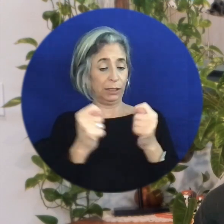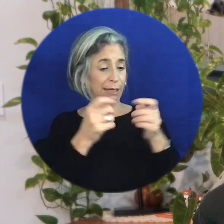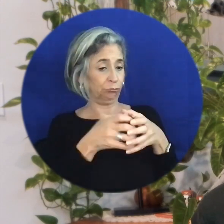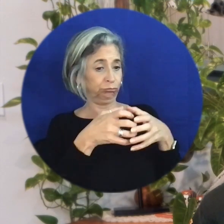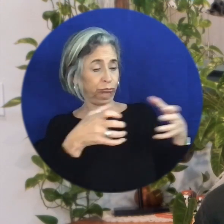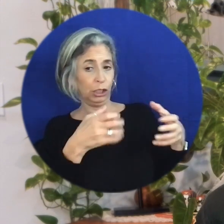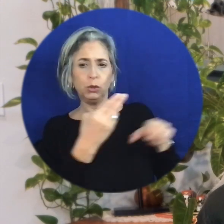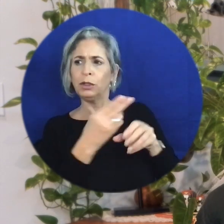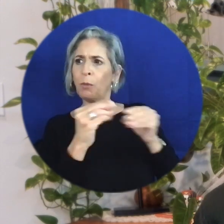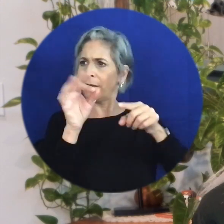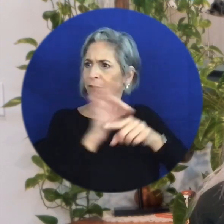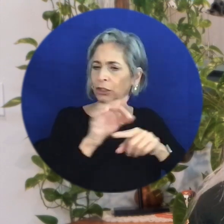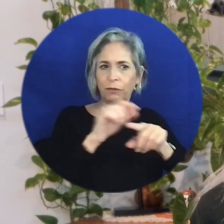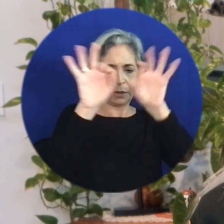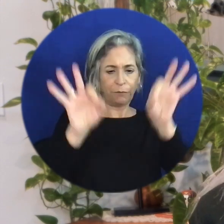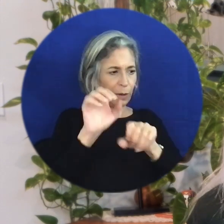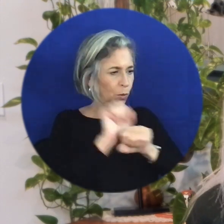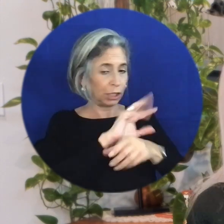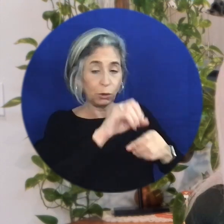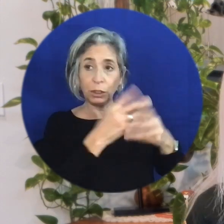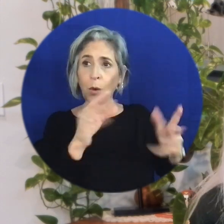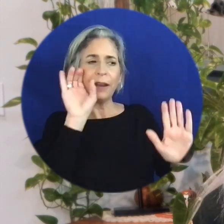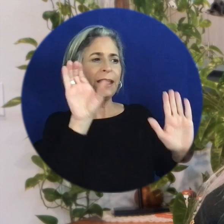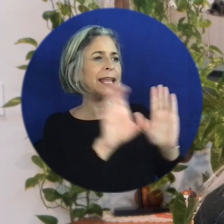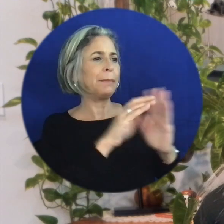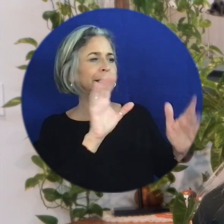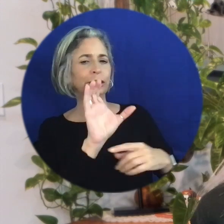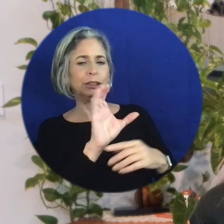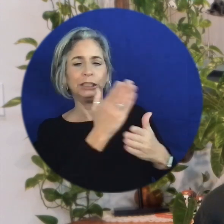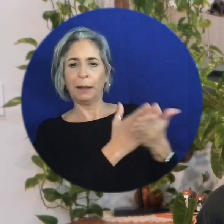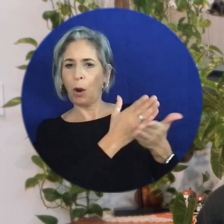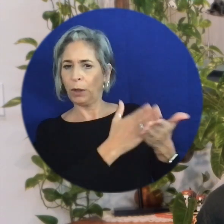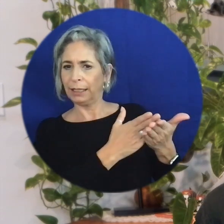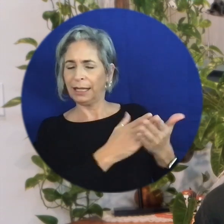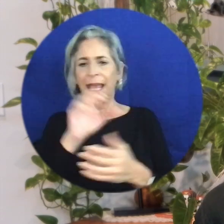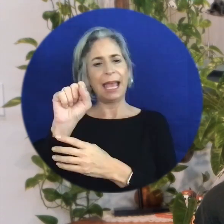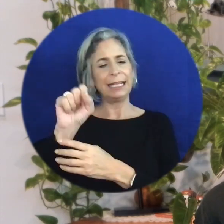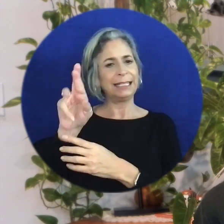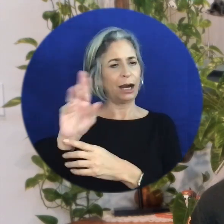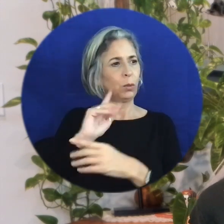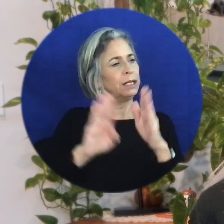we have grown our team and we've begun utilizing more features from the framework including the image component.